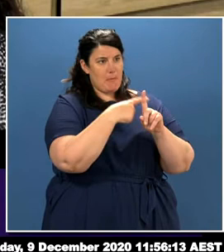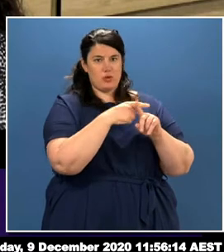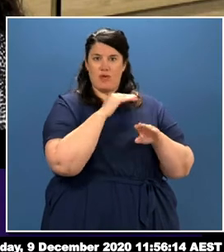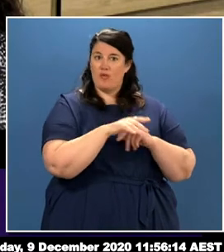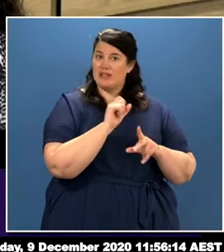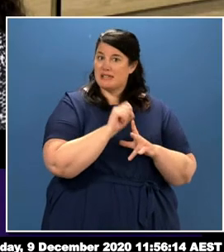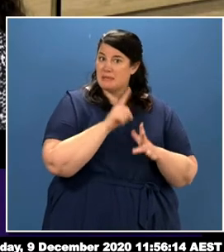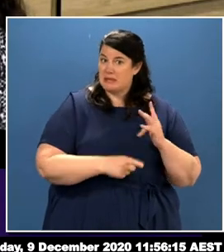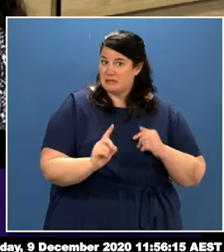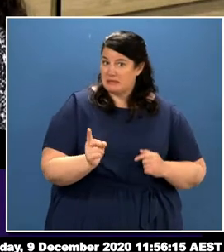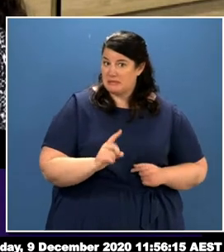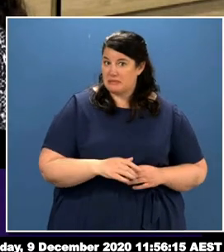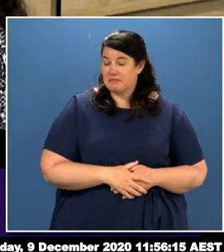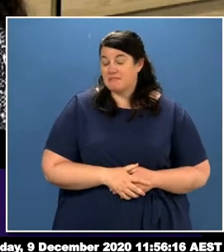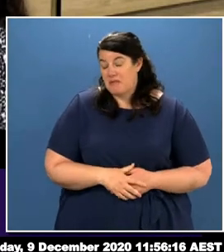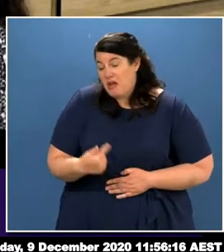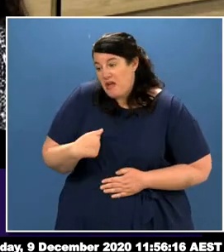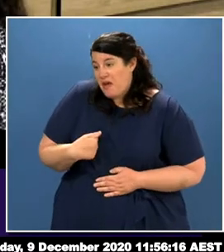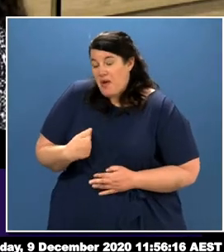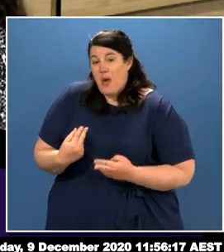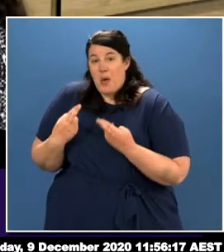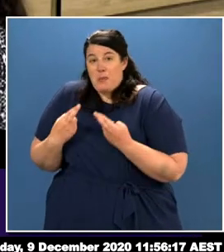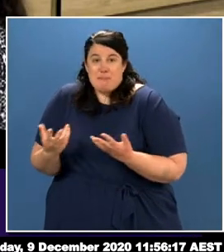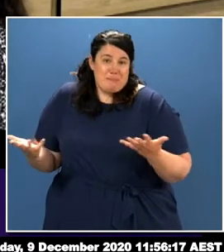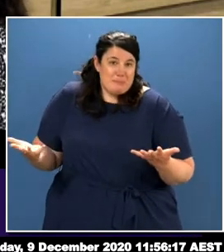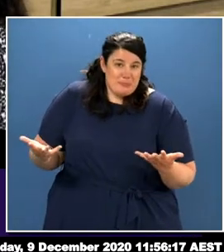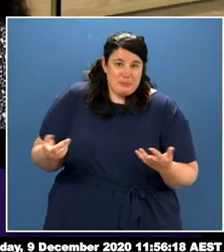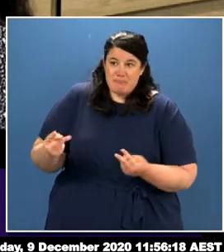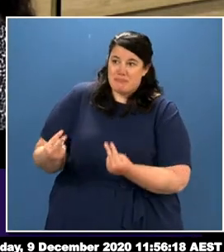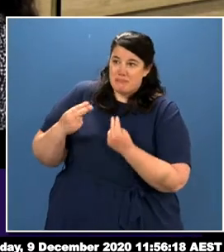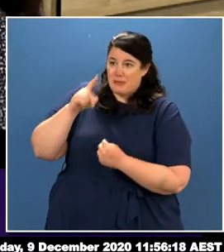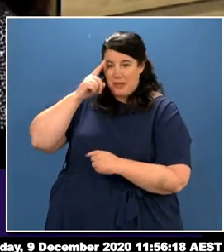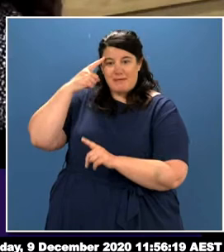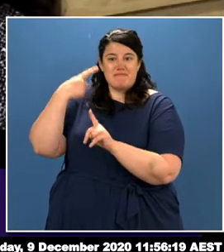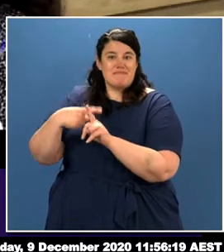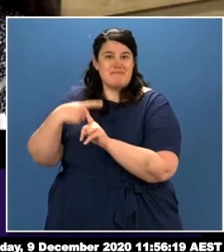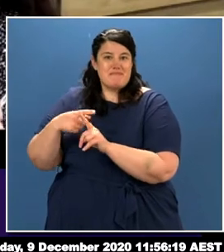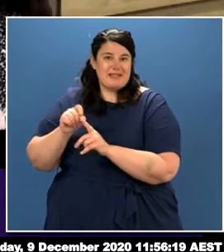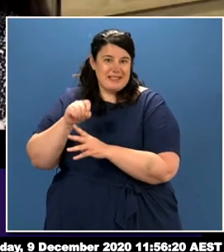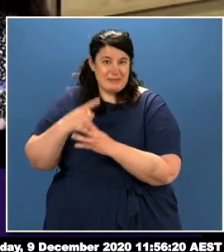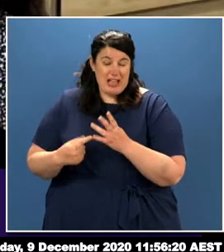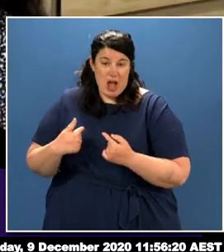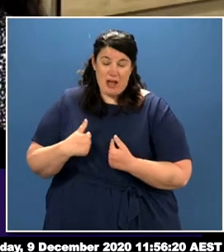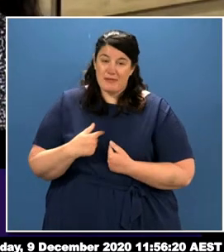I would hope so. That's very modest, Mr Pini. I would tend to say yes.